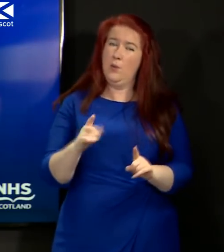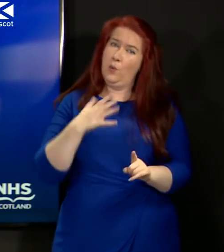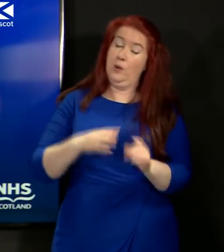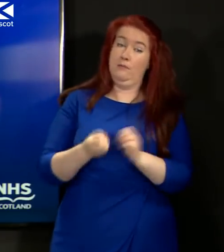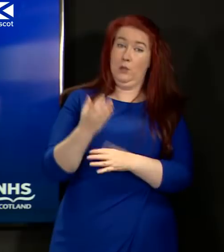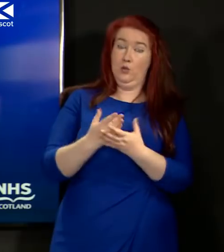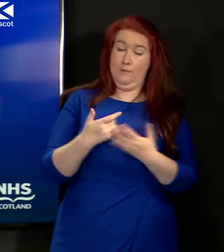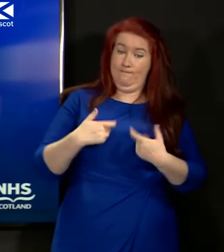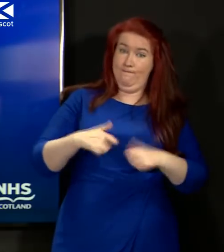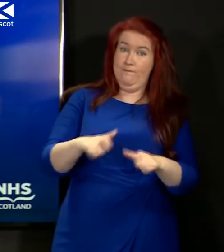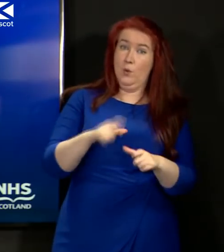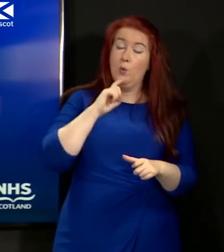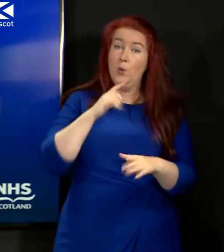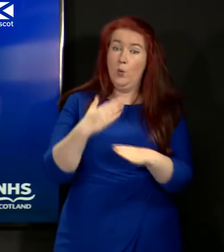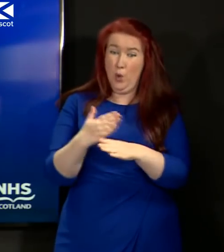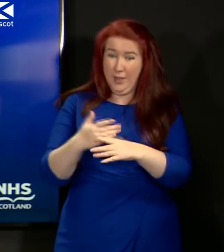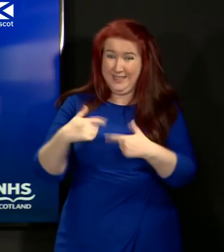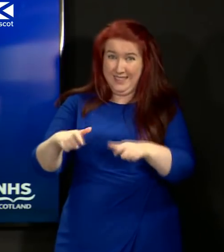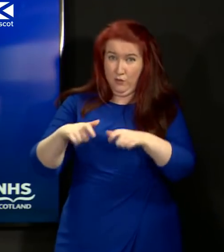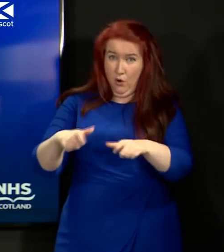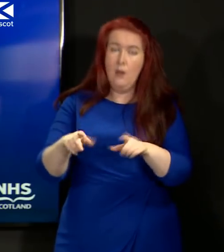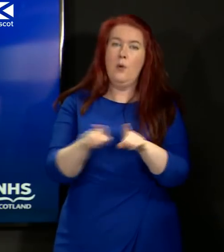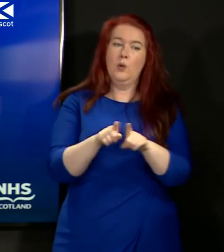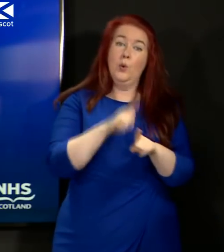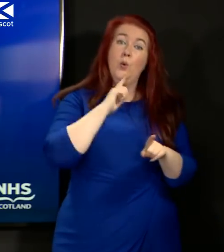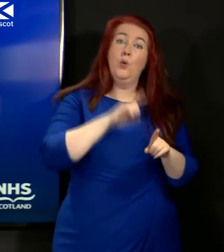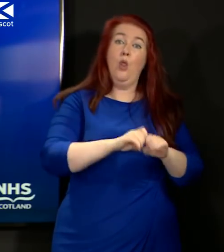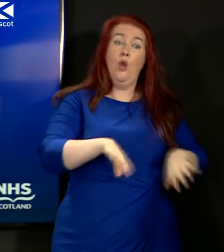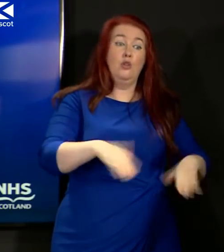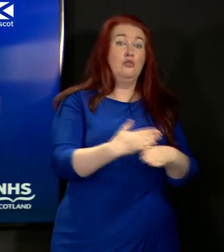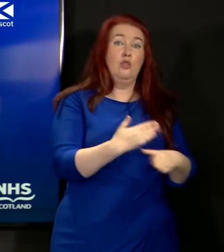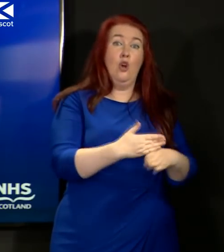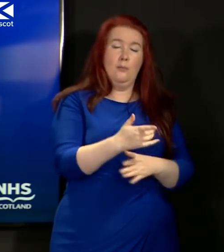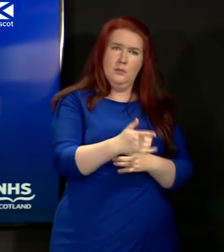those who have lost their jobs will continue to be at the heart of our